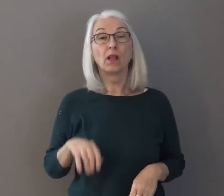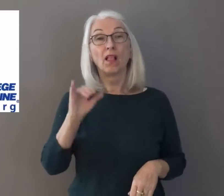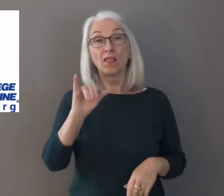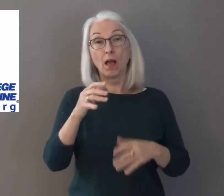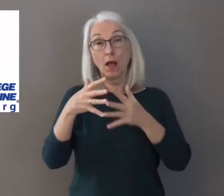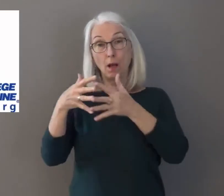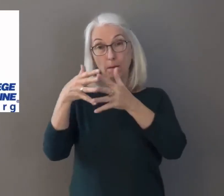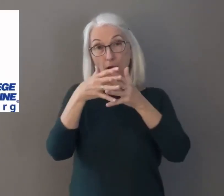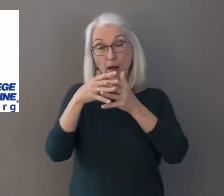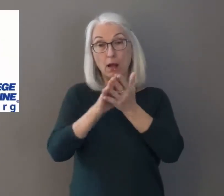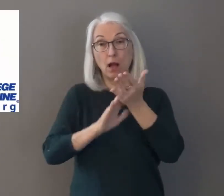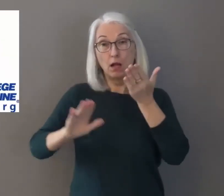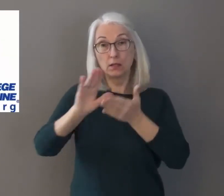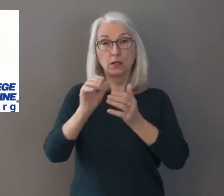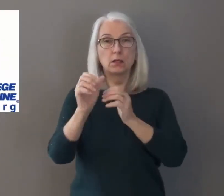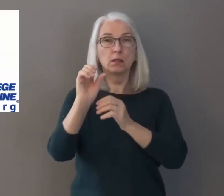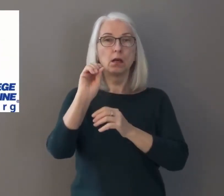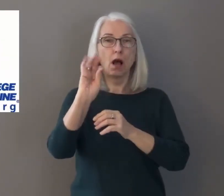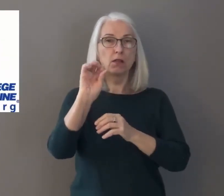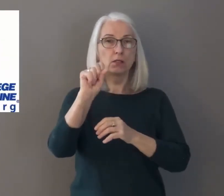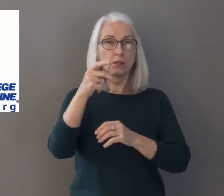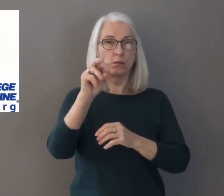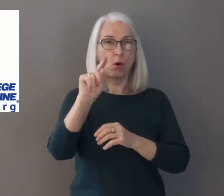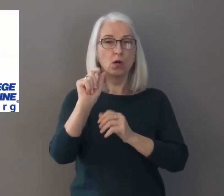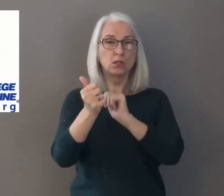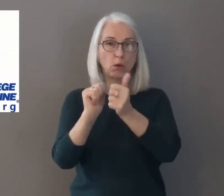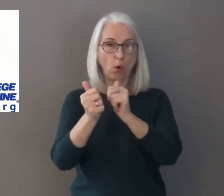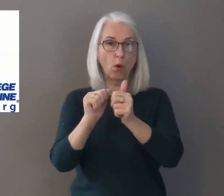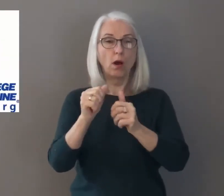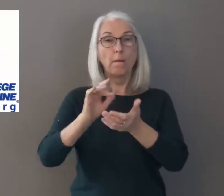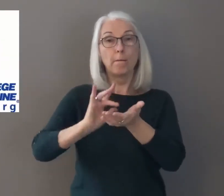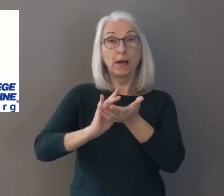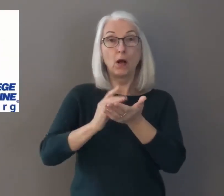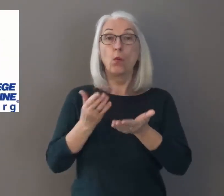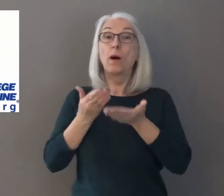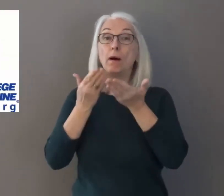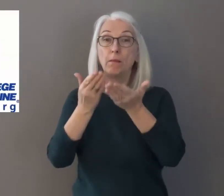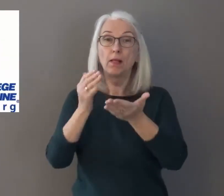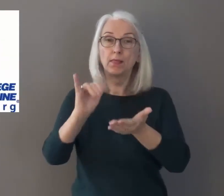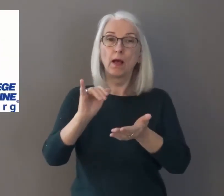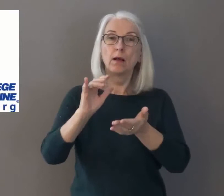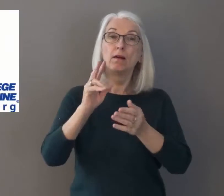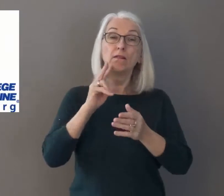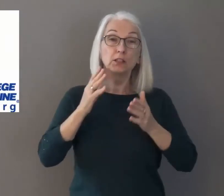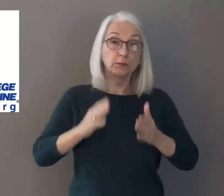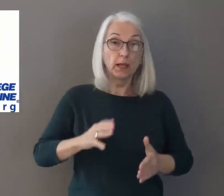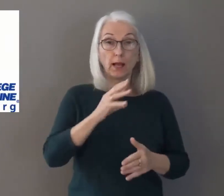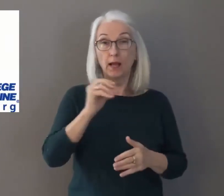The American College of Sports Medicine recommends that vegetarian and vegan